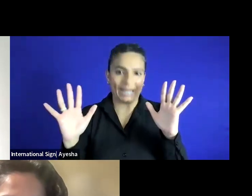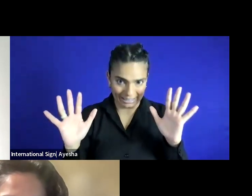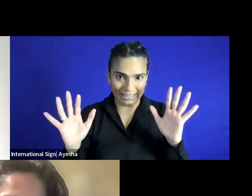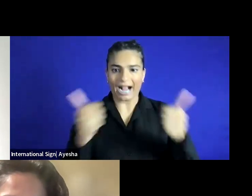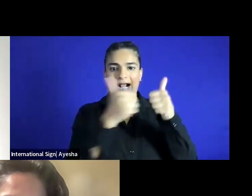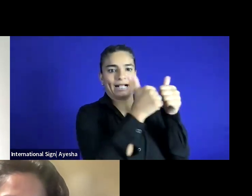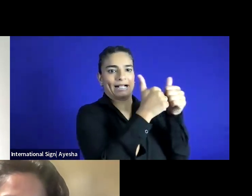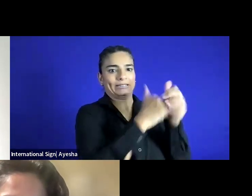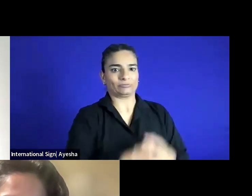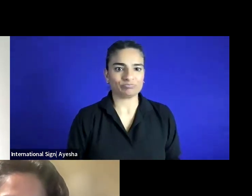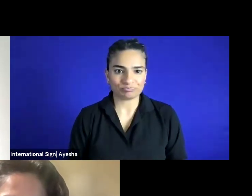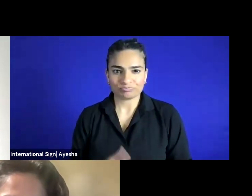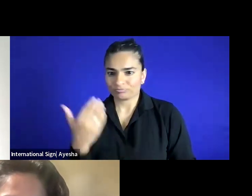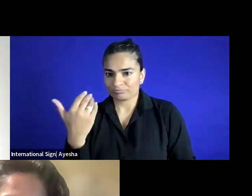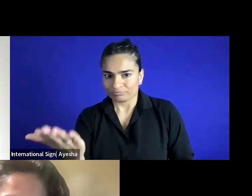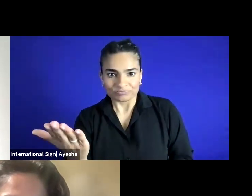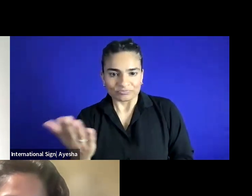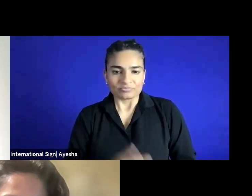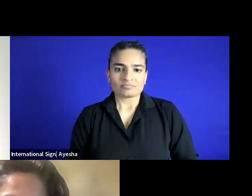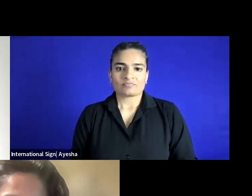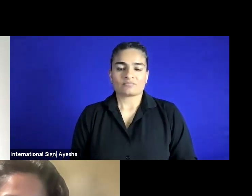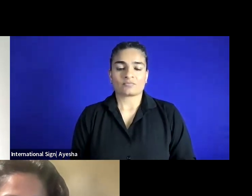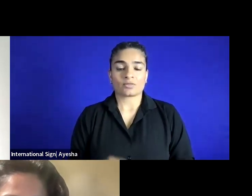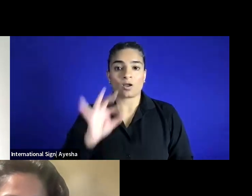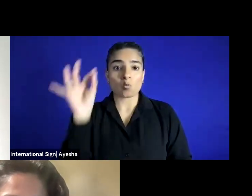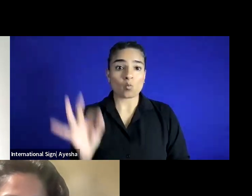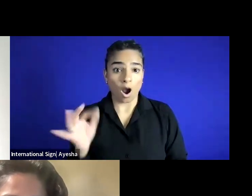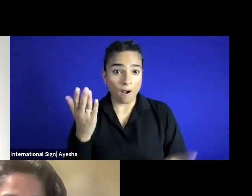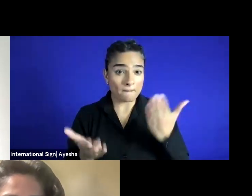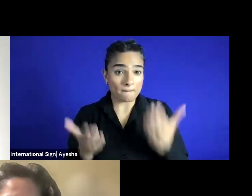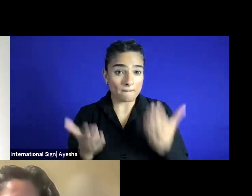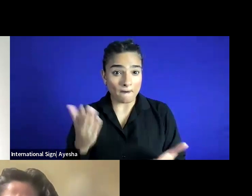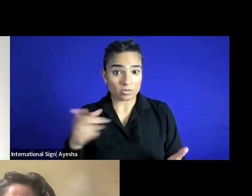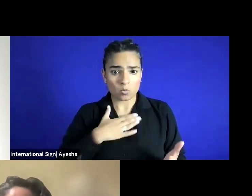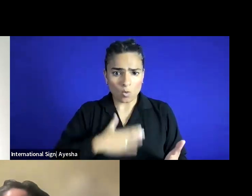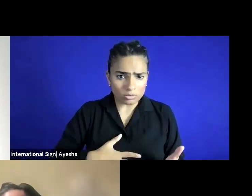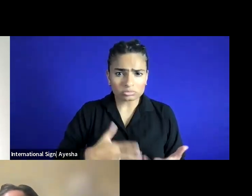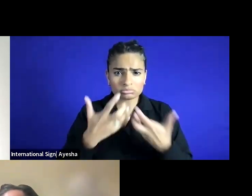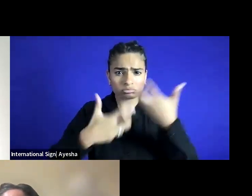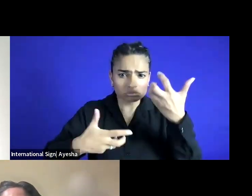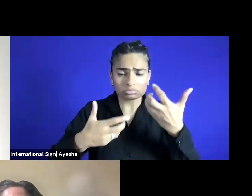And it's, it's also good because if there's any, logistical questions, or a follow up questions